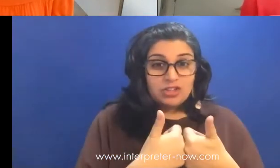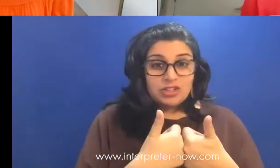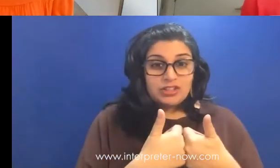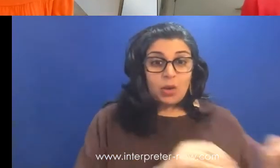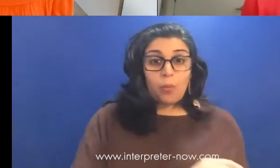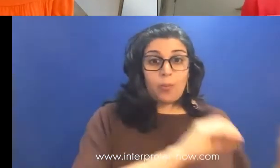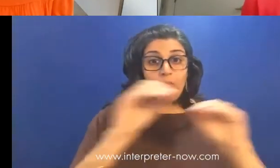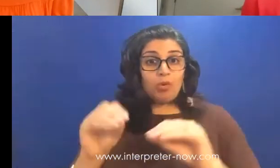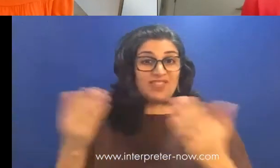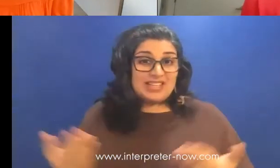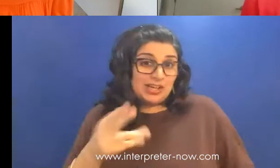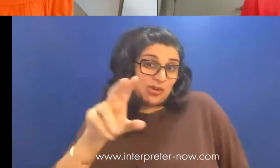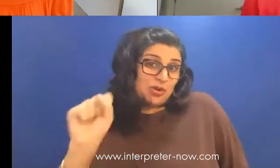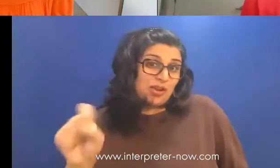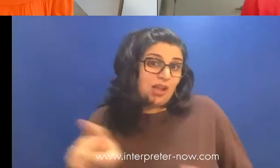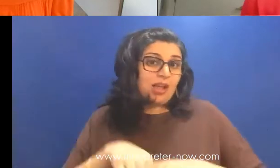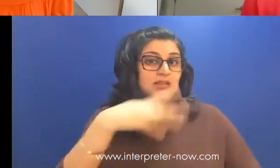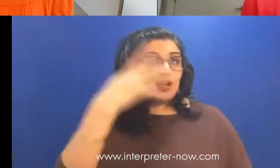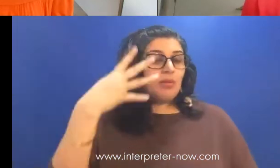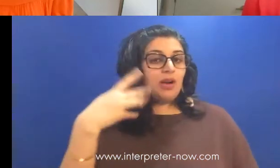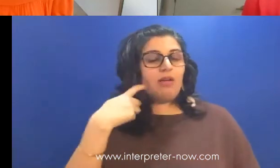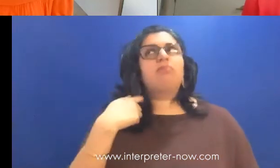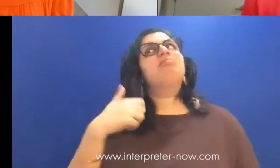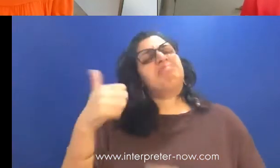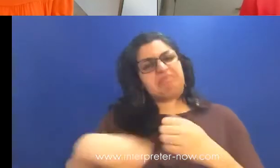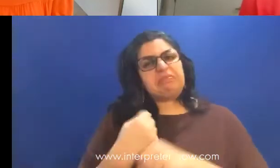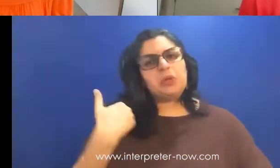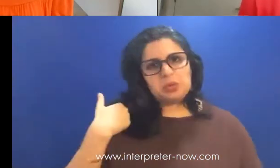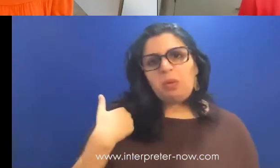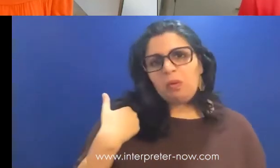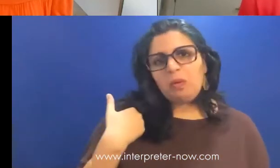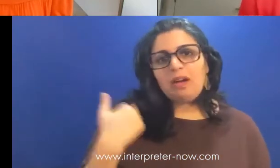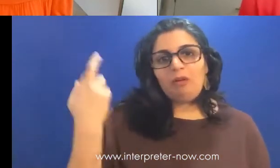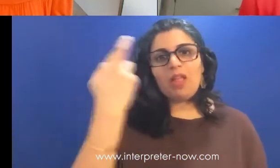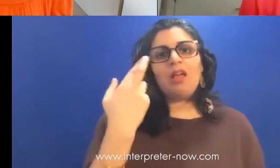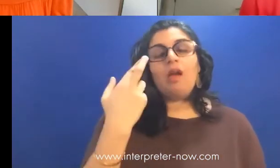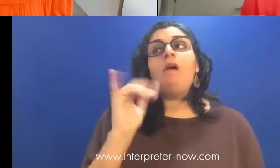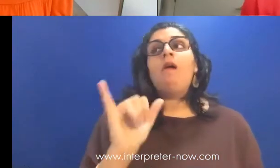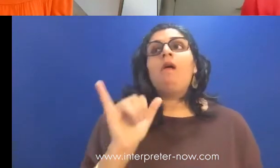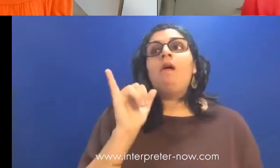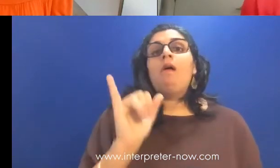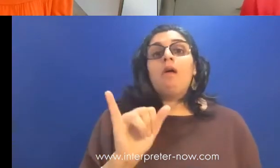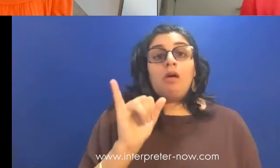States as an immigrant about a decade ago and realizing that, actually, diversity isn't